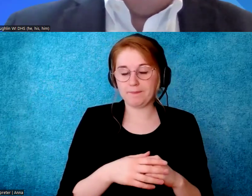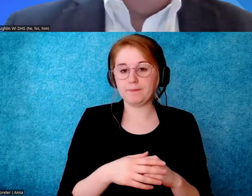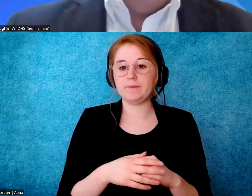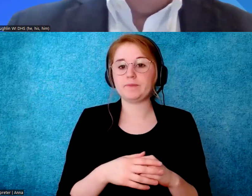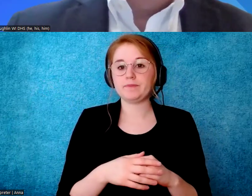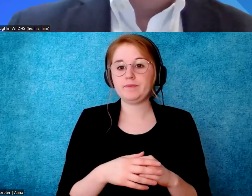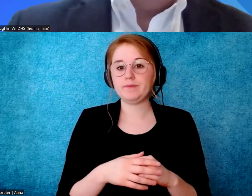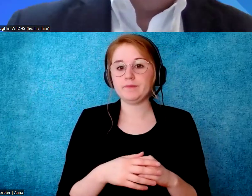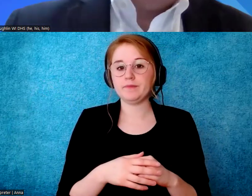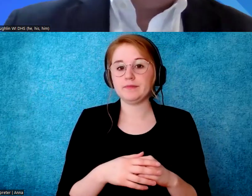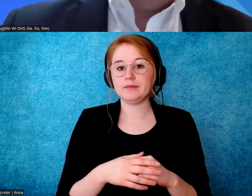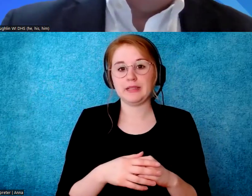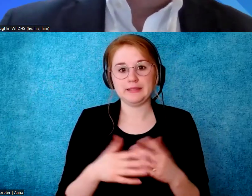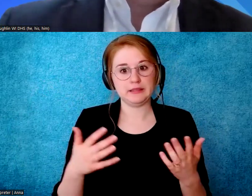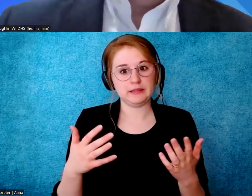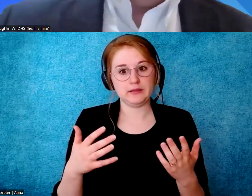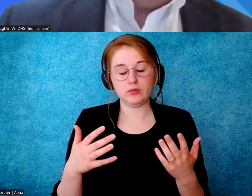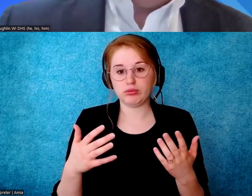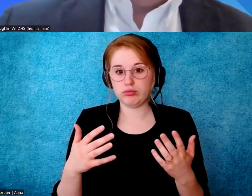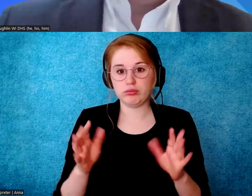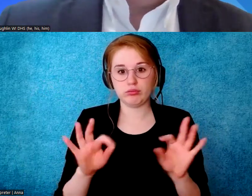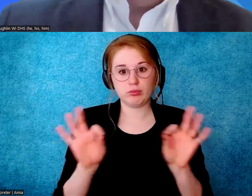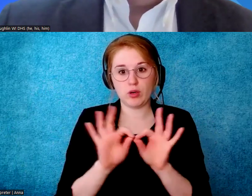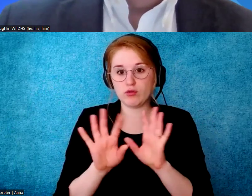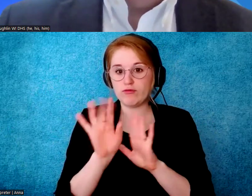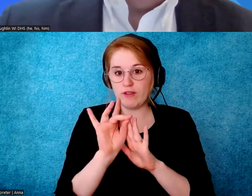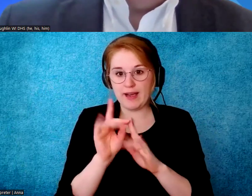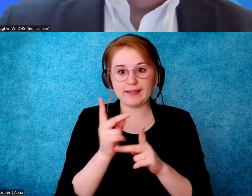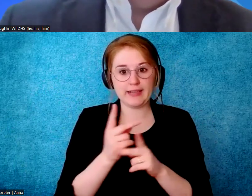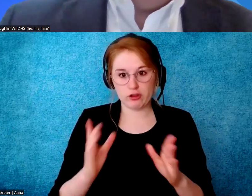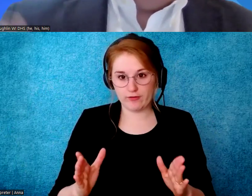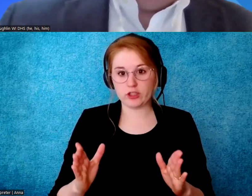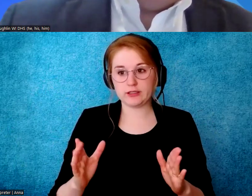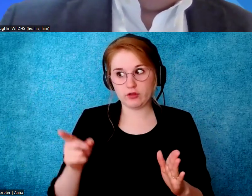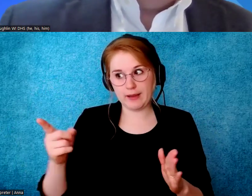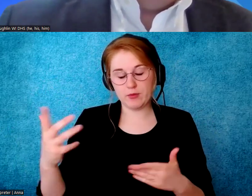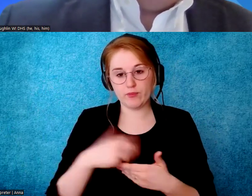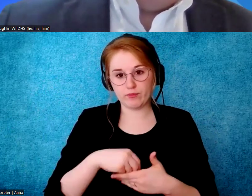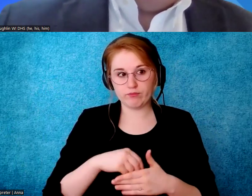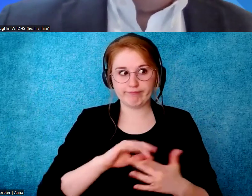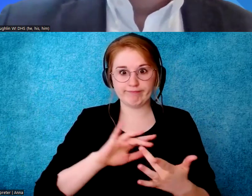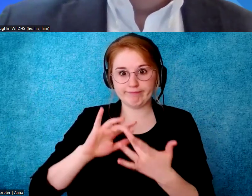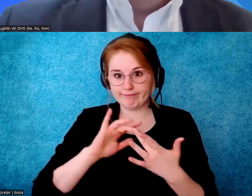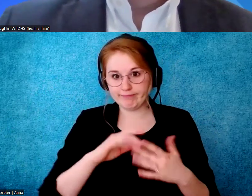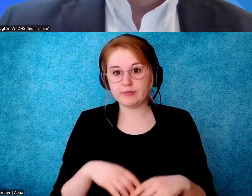it's essential to be able to find caregivers. So we talked to them